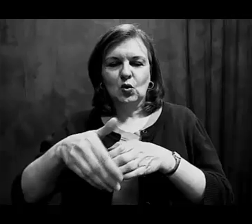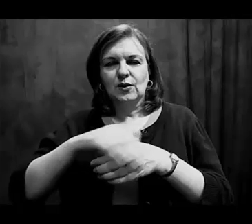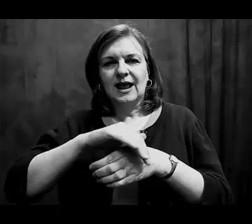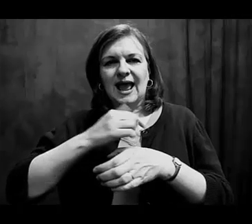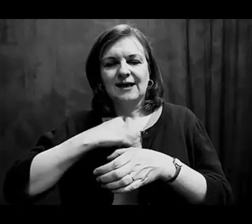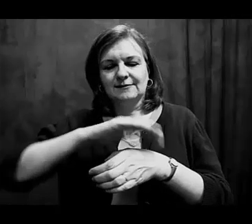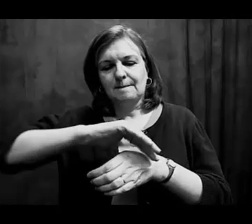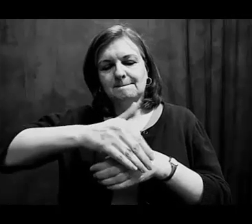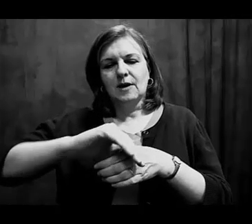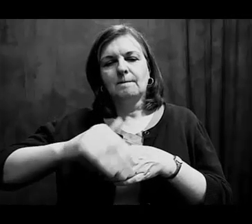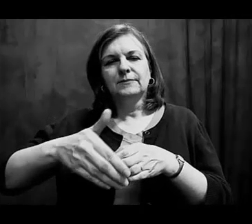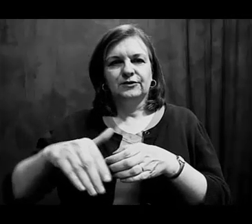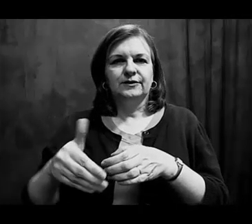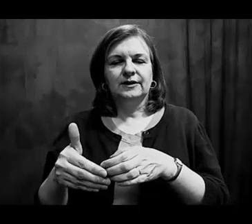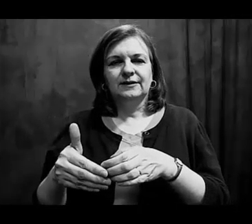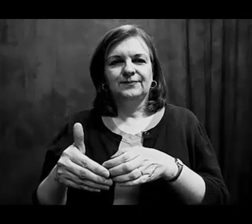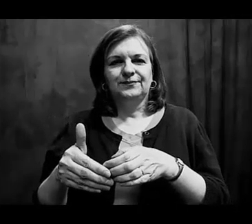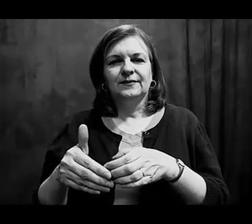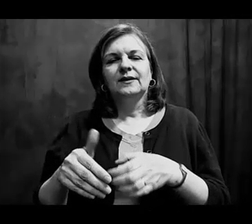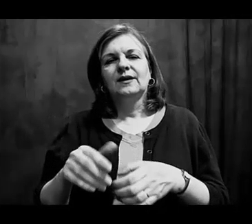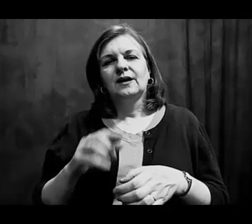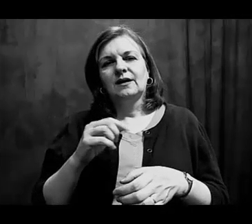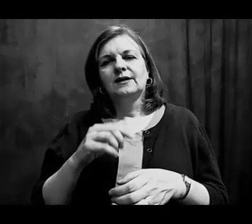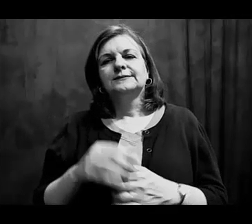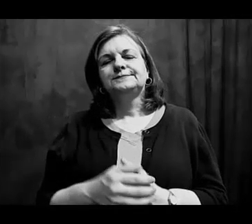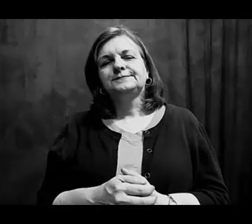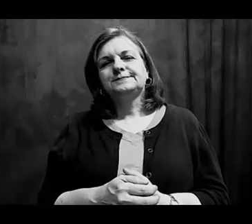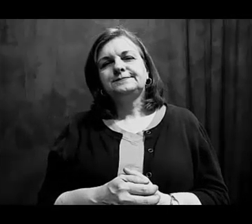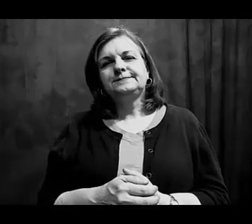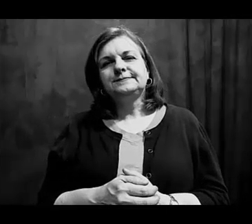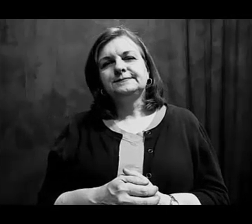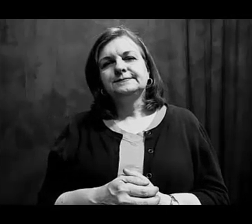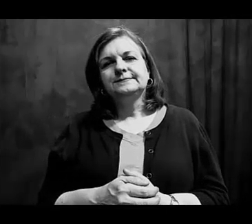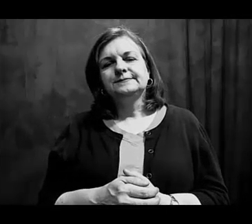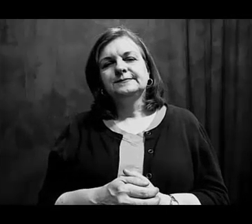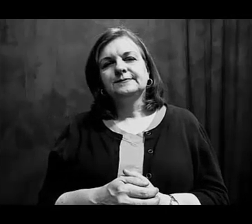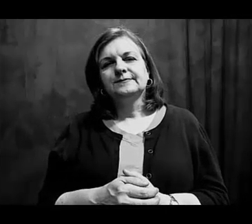or your lens - but in this case we will talk cornea